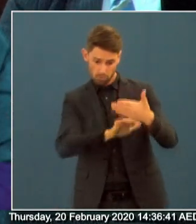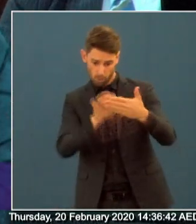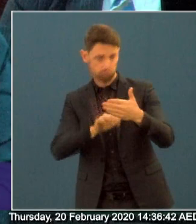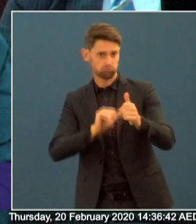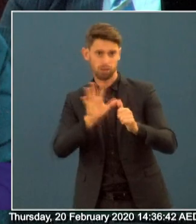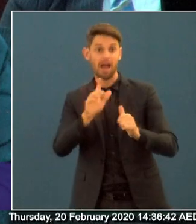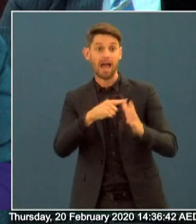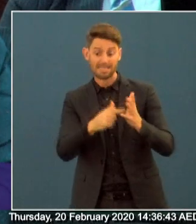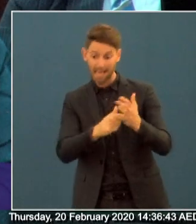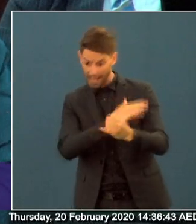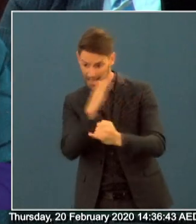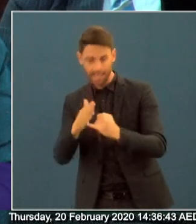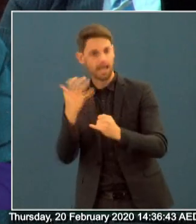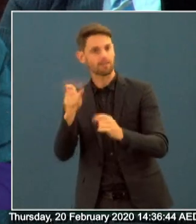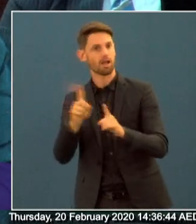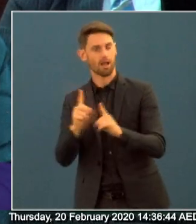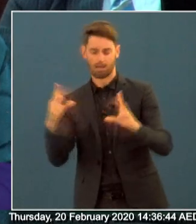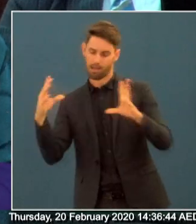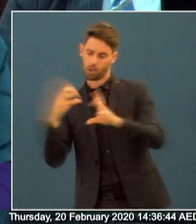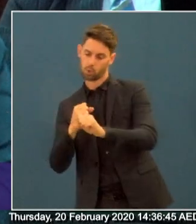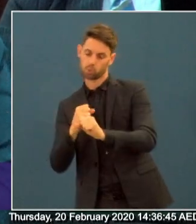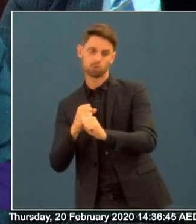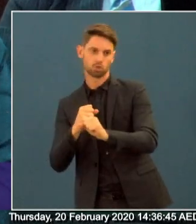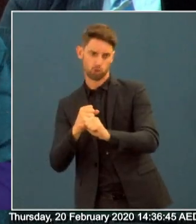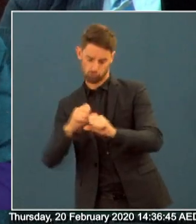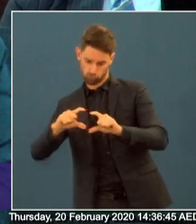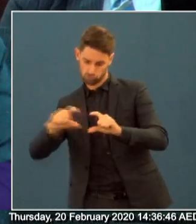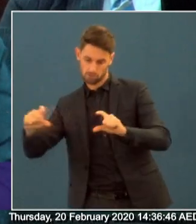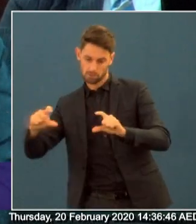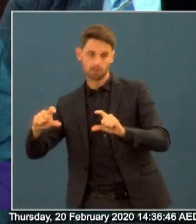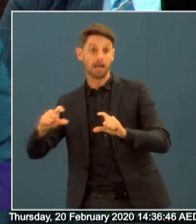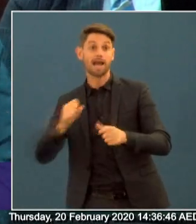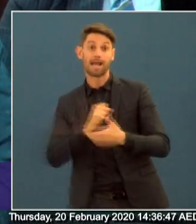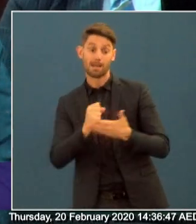I think, rather than just referring to what you've said at paragraph 301,